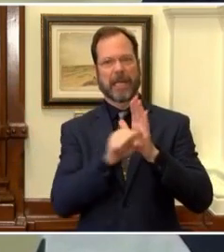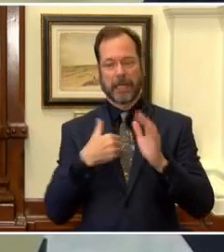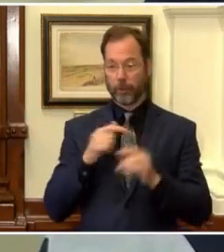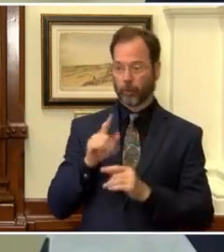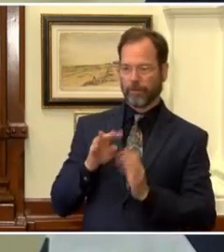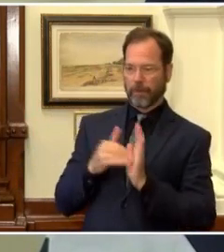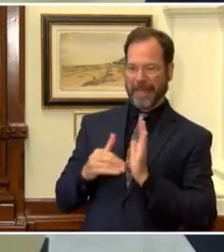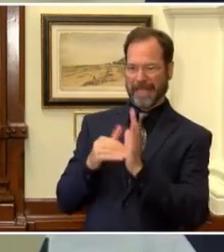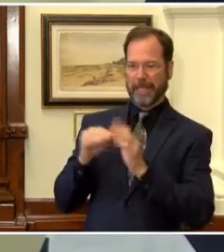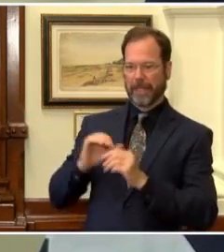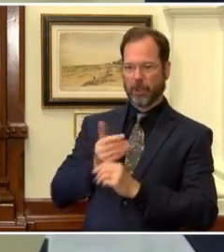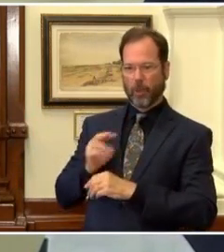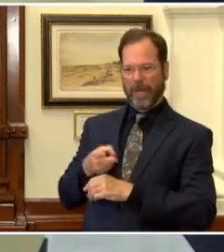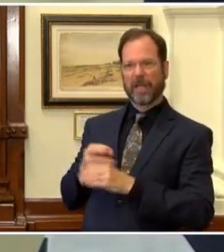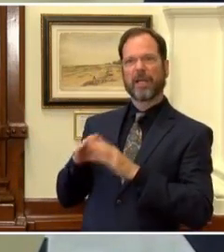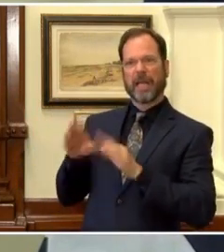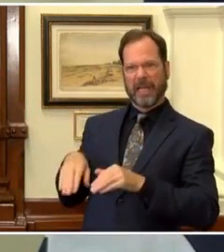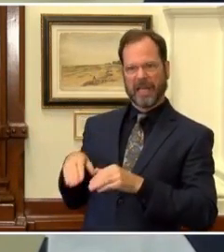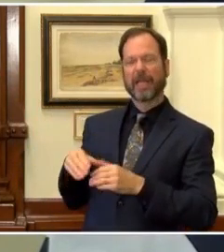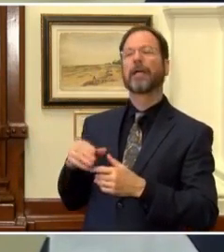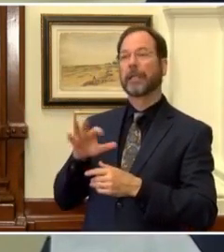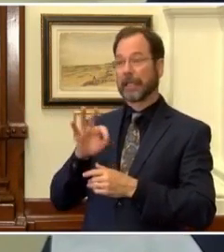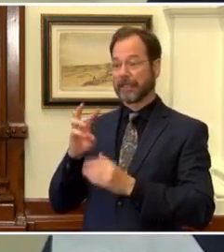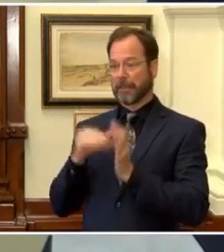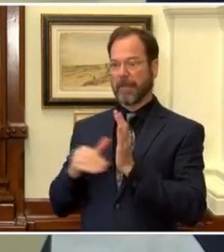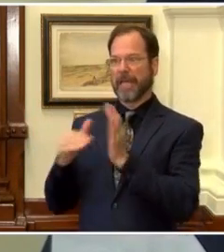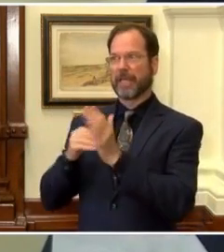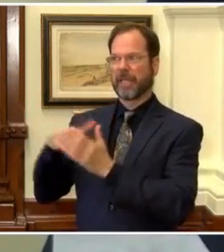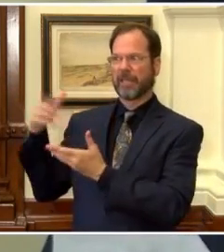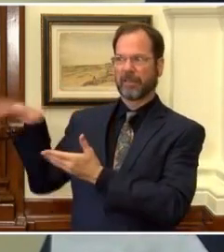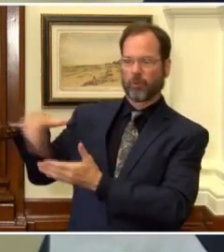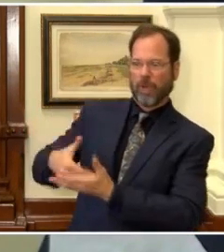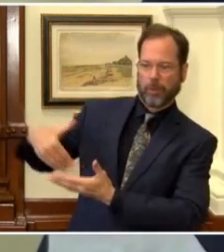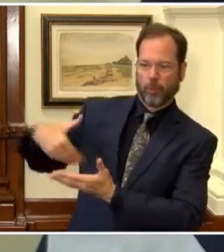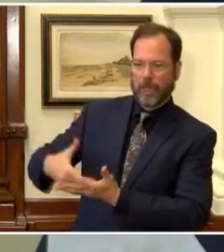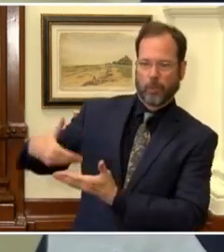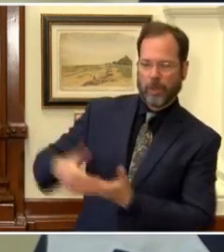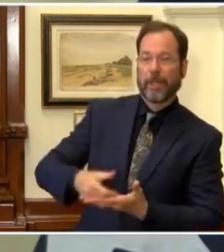THE TEXAS EMERGENCY MANAGEMENT. JUST A QUICK UPDATE ON PPE AND TESTING. WE PUT OUT OVER 6 MILLION MASKS